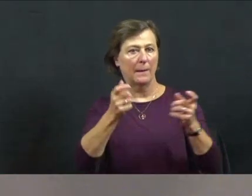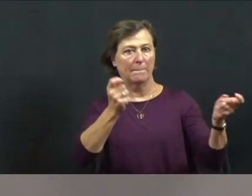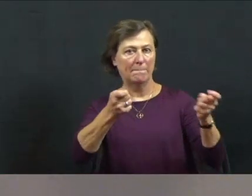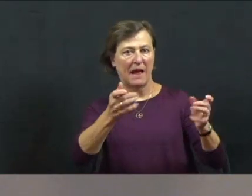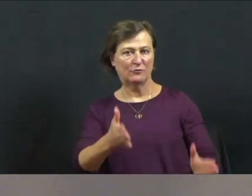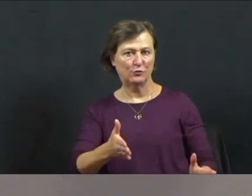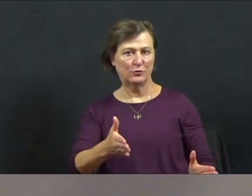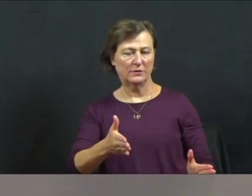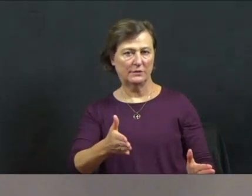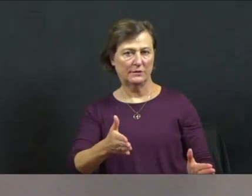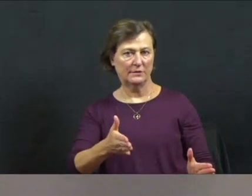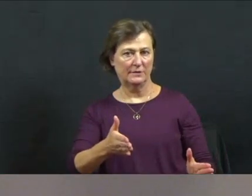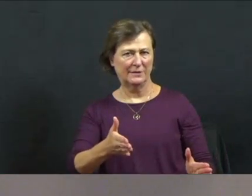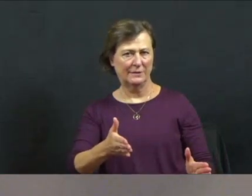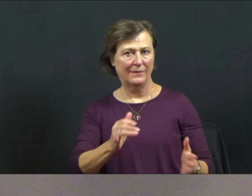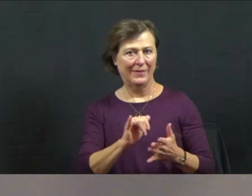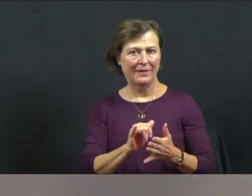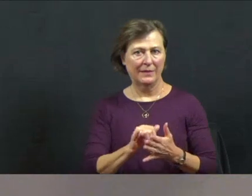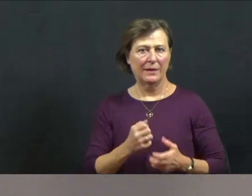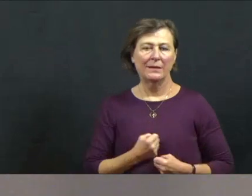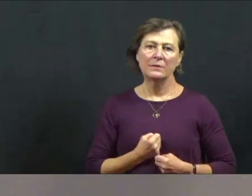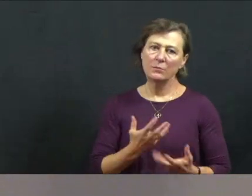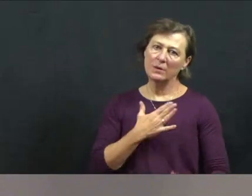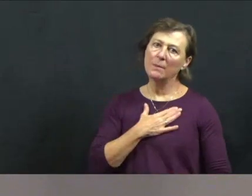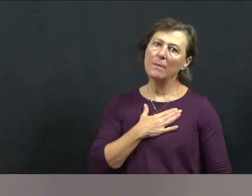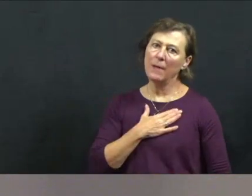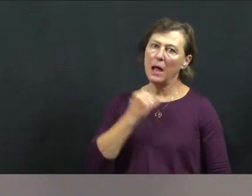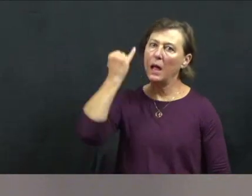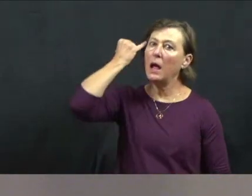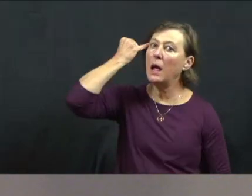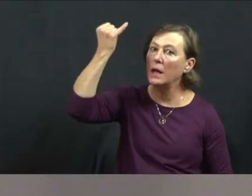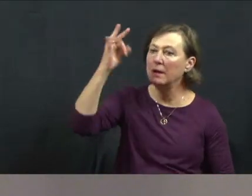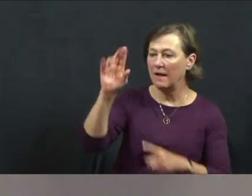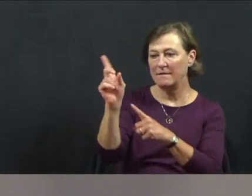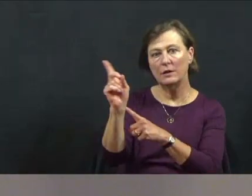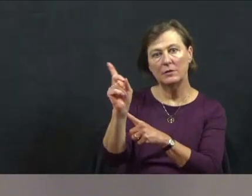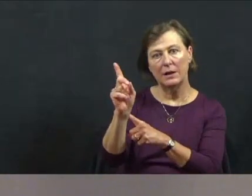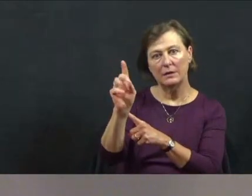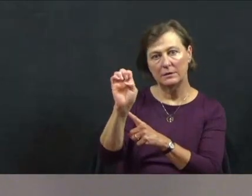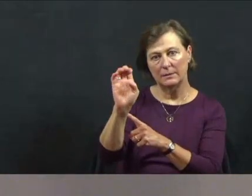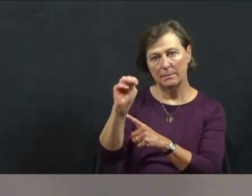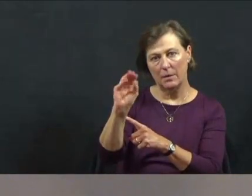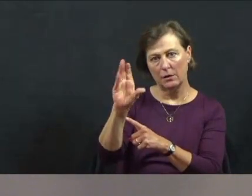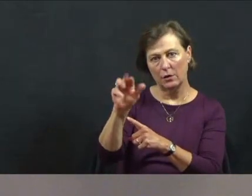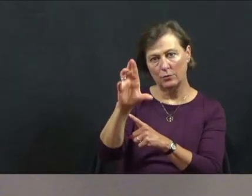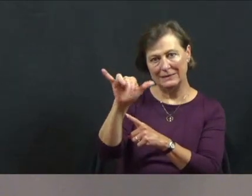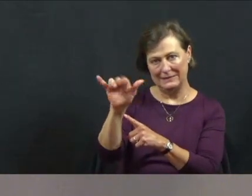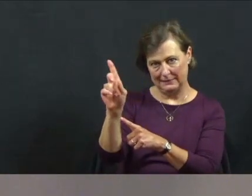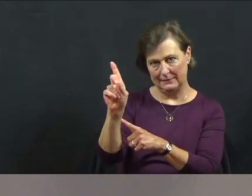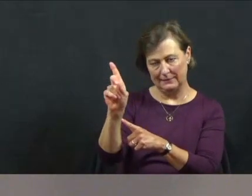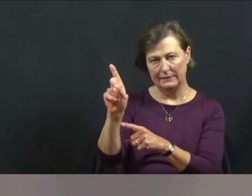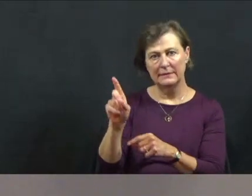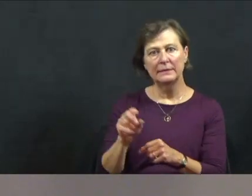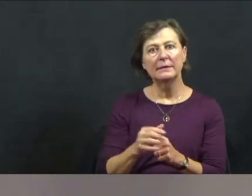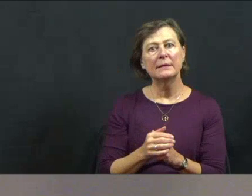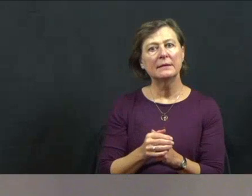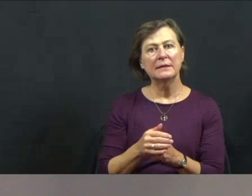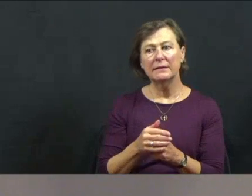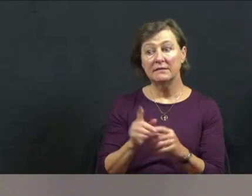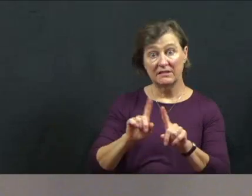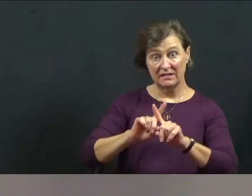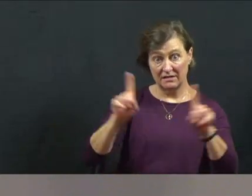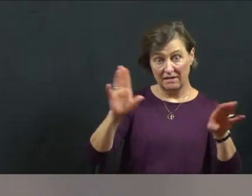This expresses my idea of democracy. Whatever differs from this, to the extent